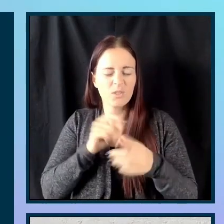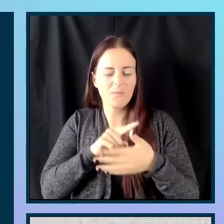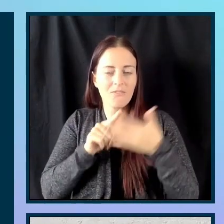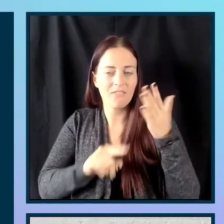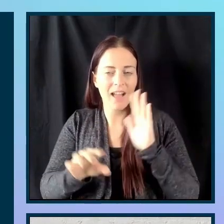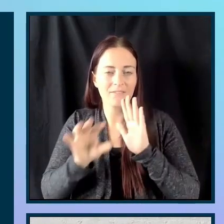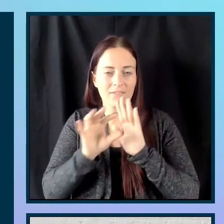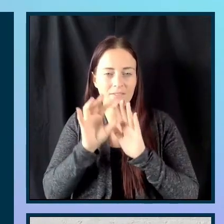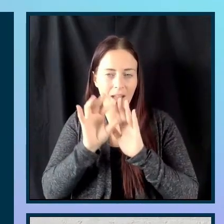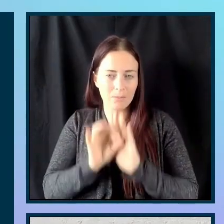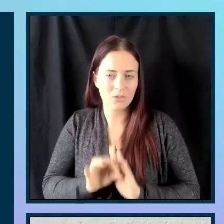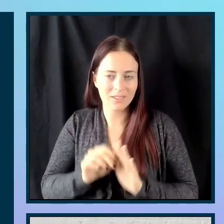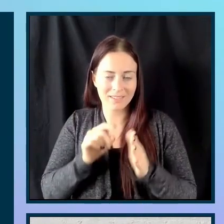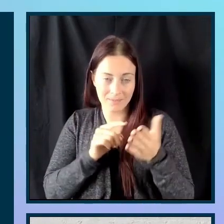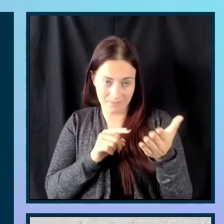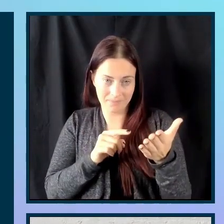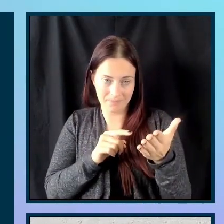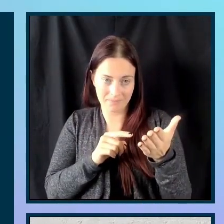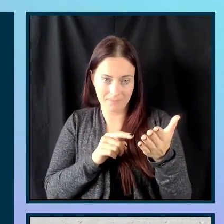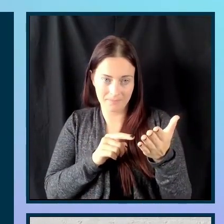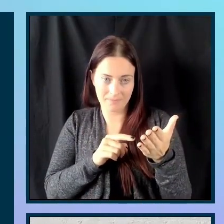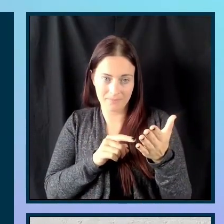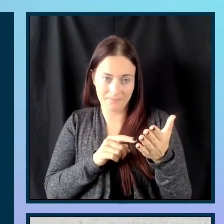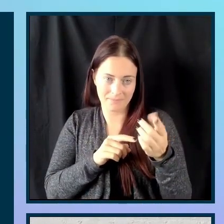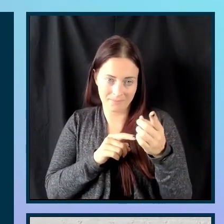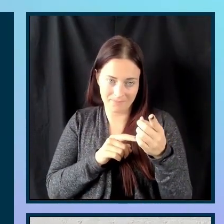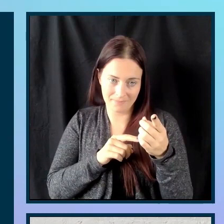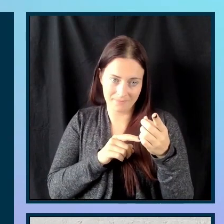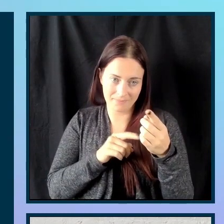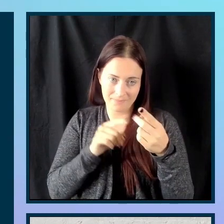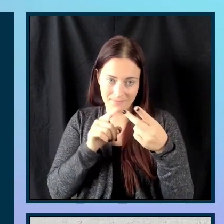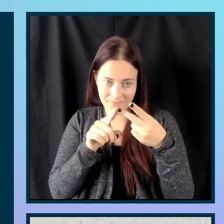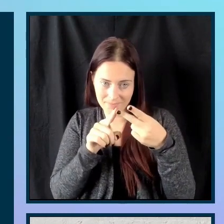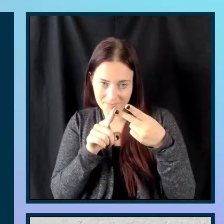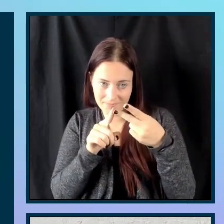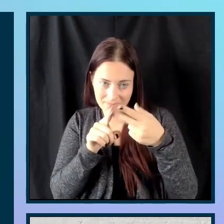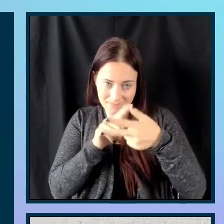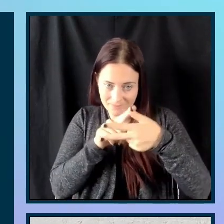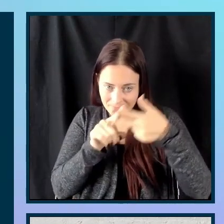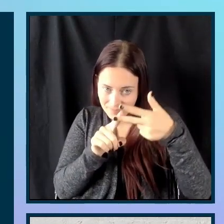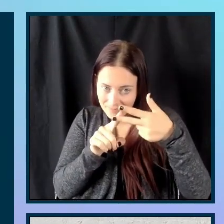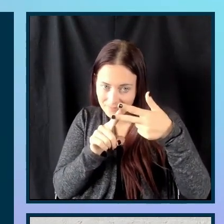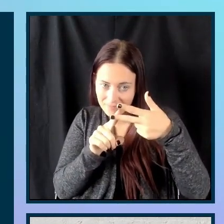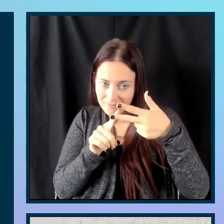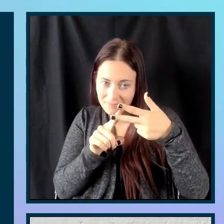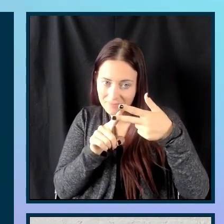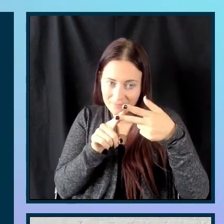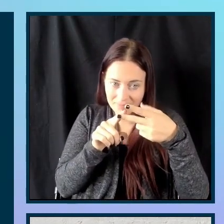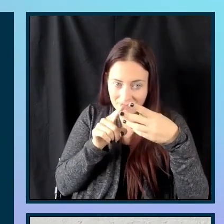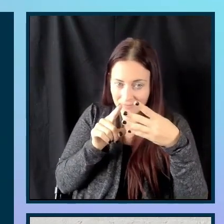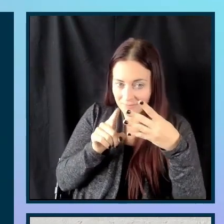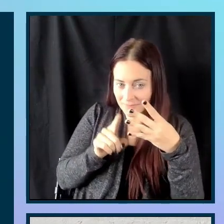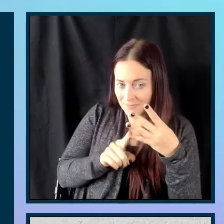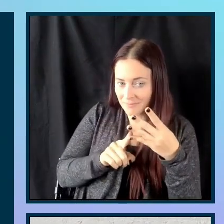architect, executive, teacher, storyteller,